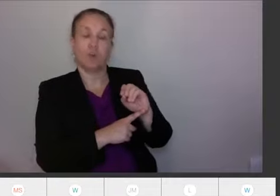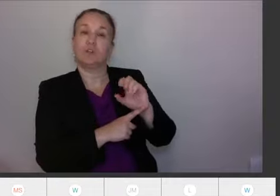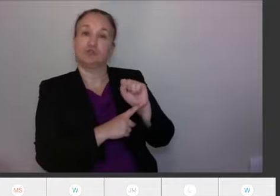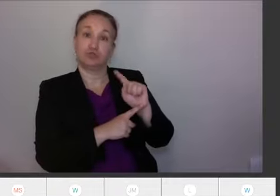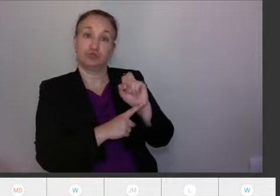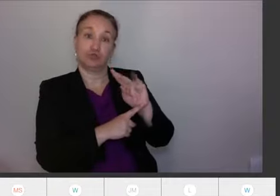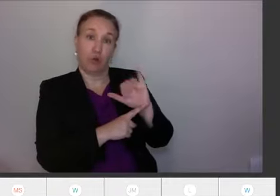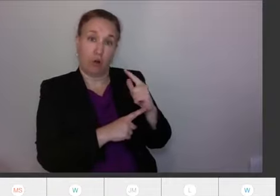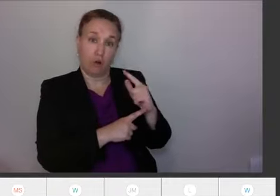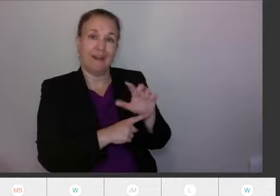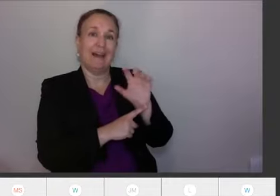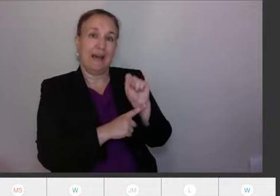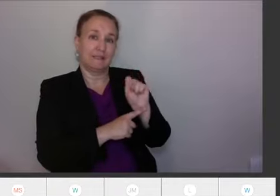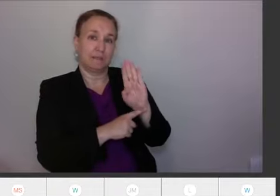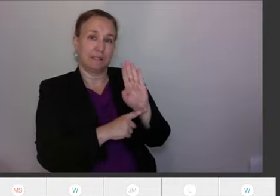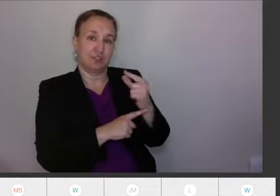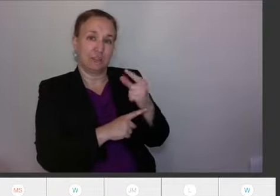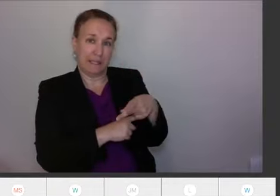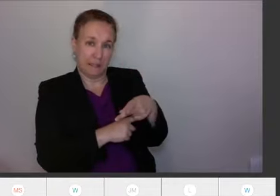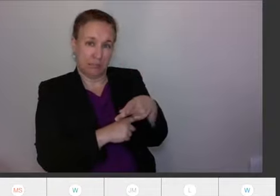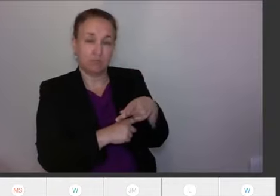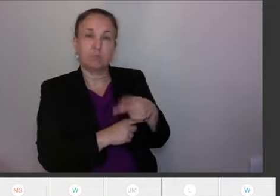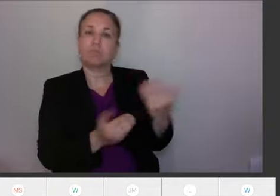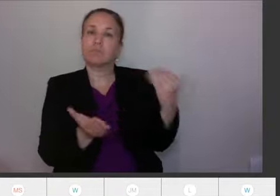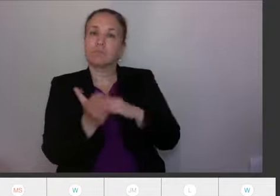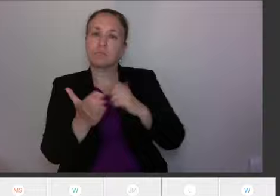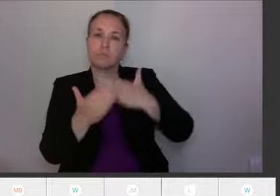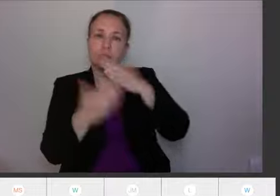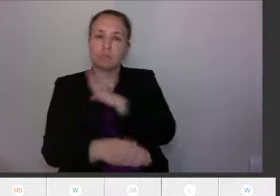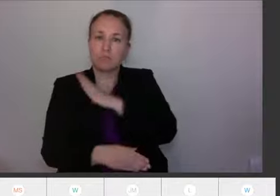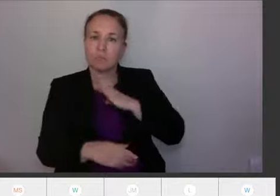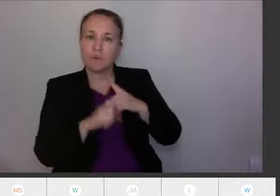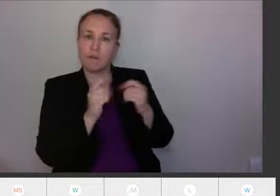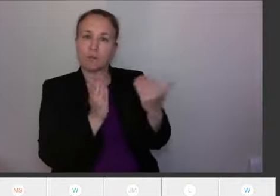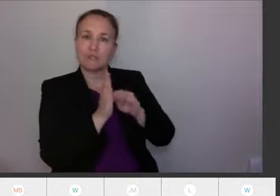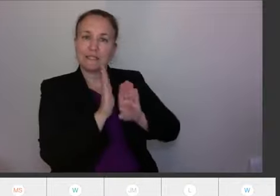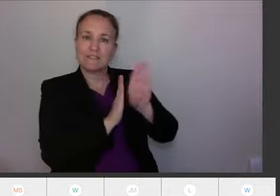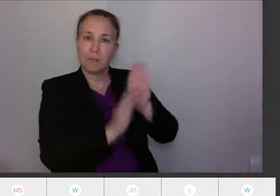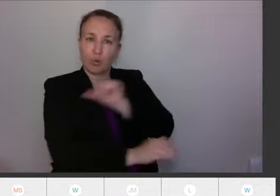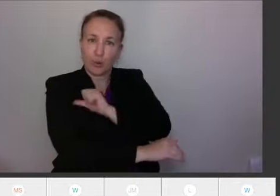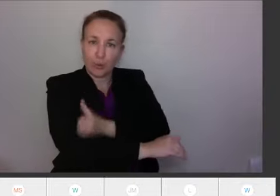and as always we would like to thank the board of the redevelopment authority and their staff and